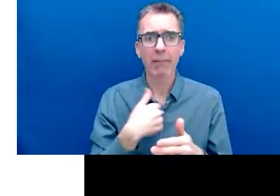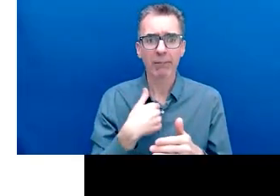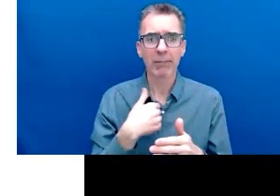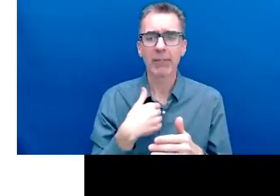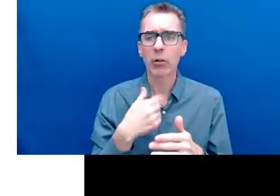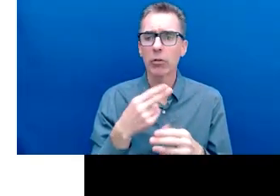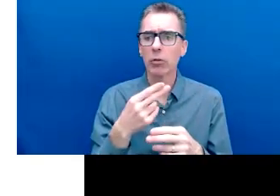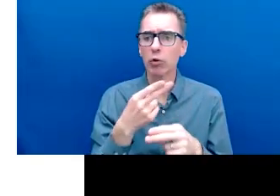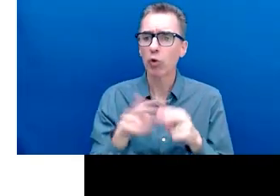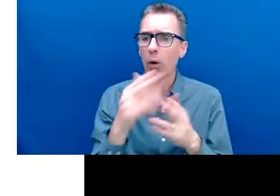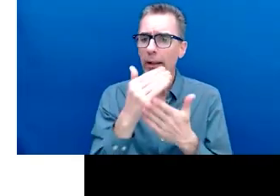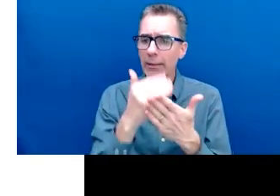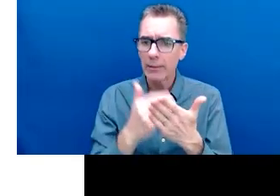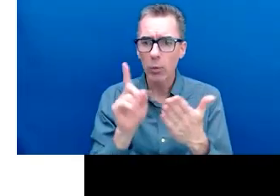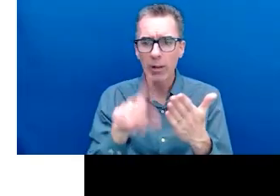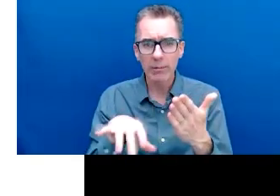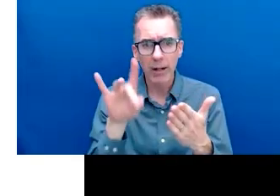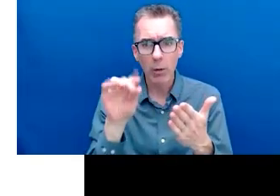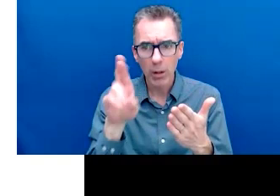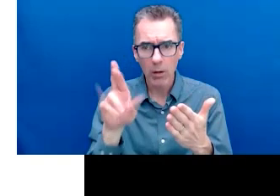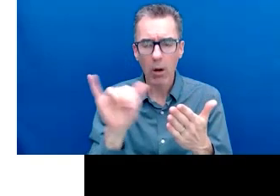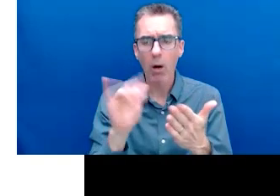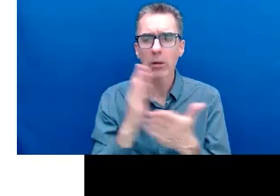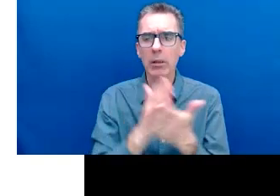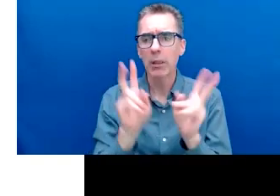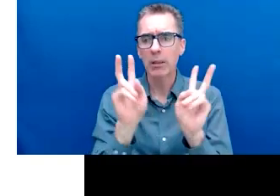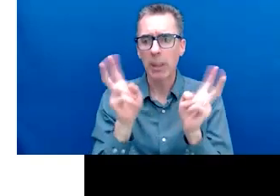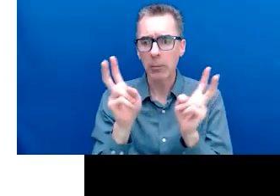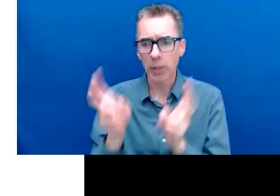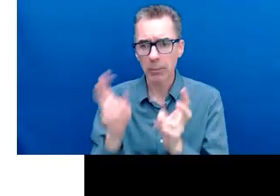and some subject lists in there, but it's also a good place